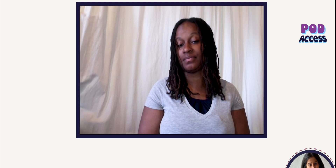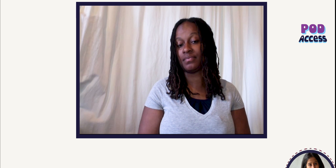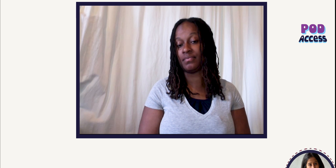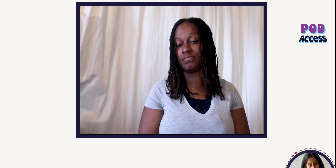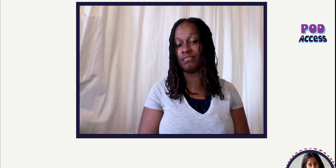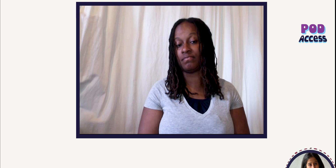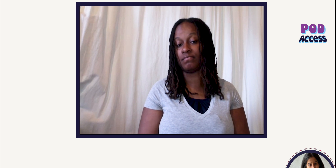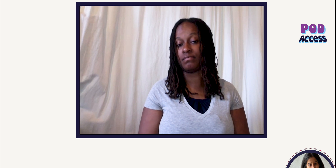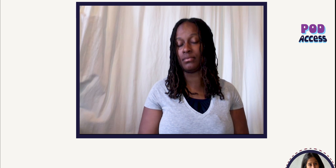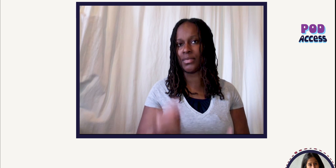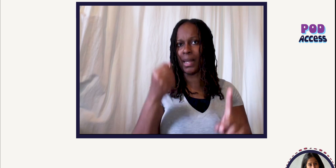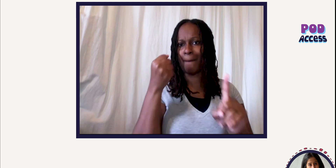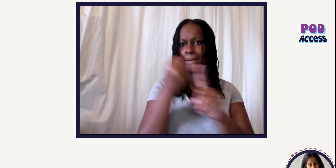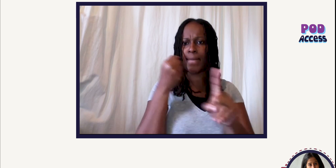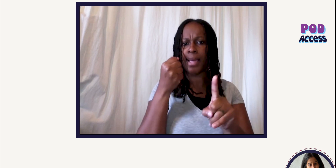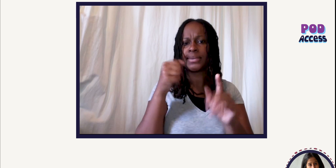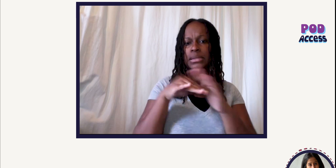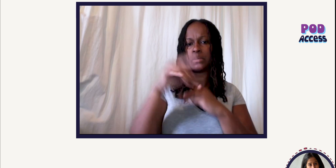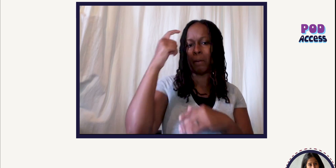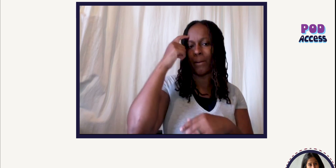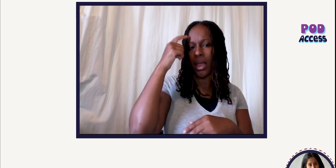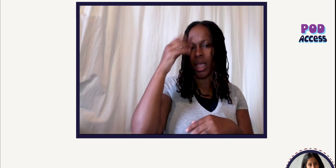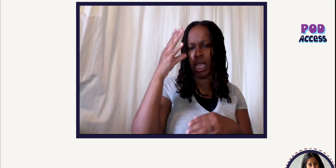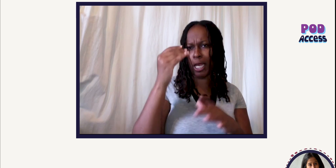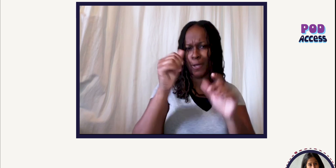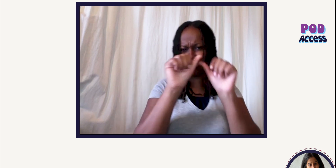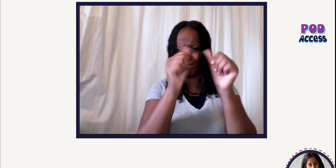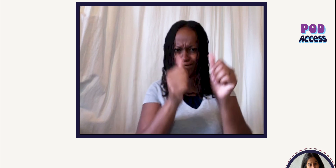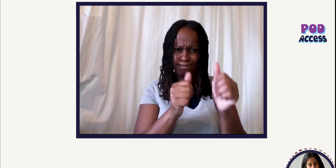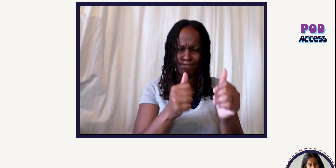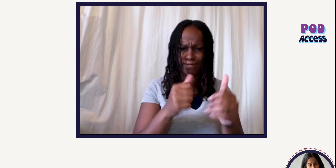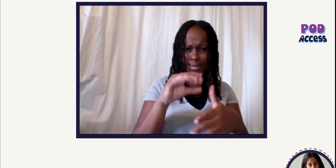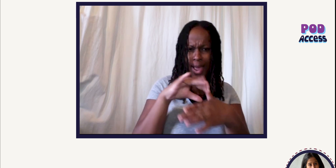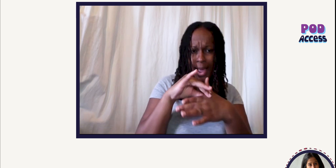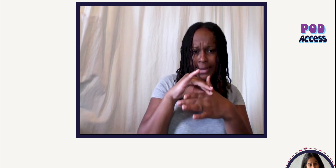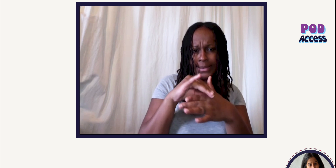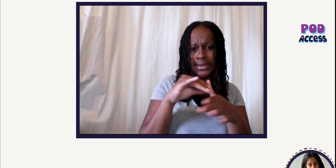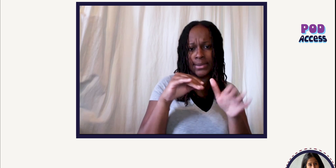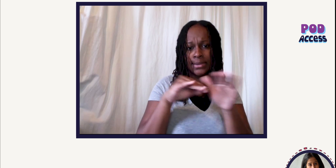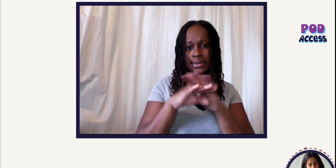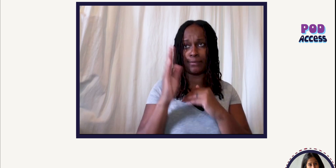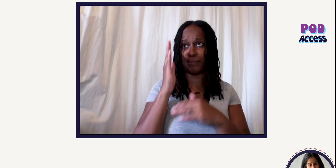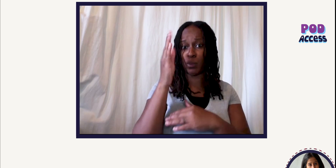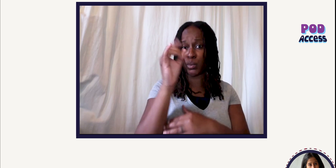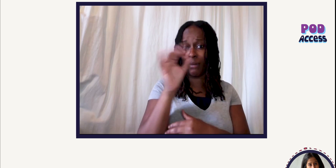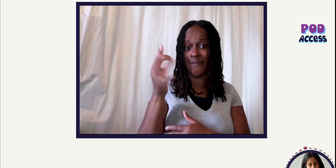an impact in mind and curates its content in furtherance of whatever that impact may be.